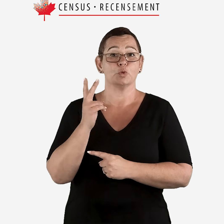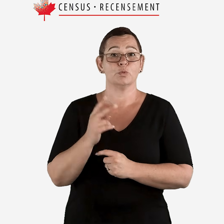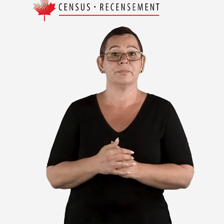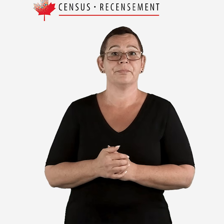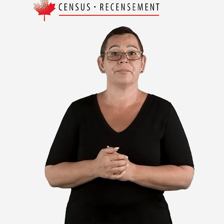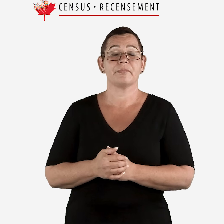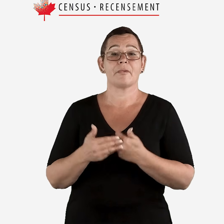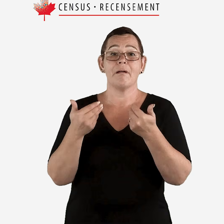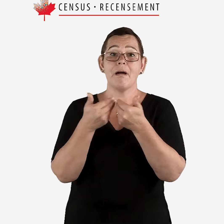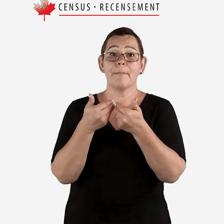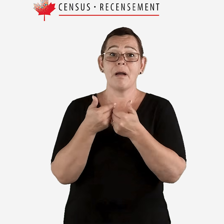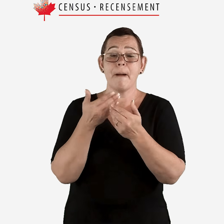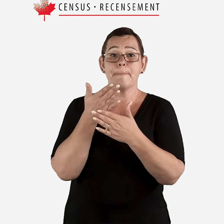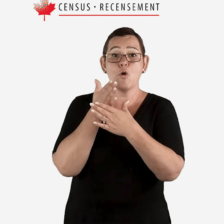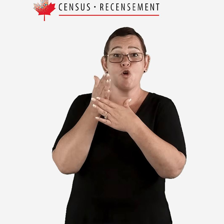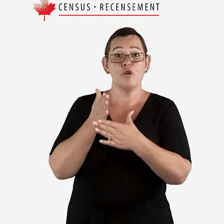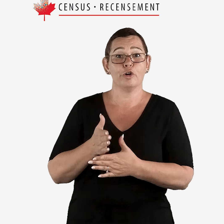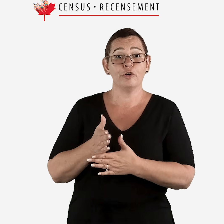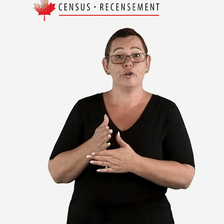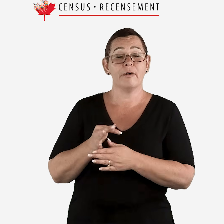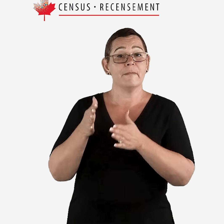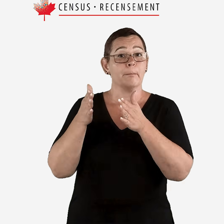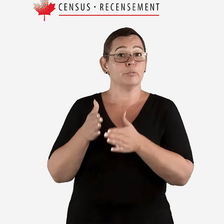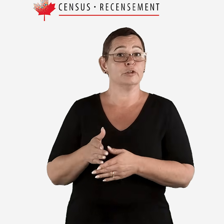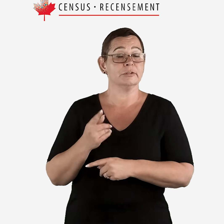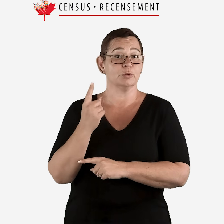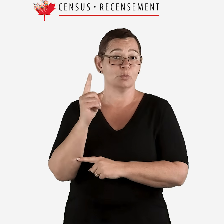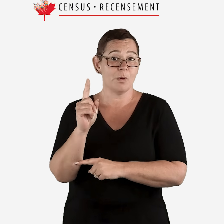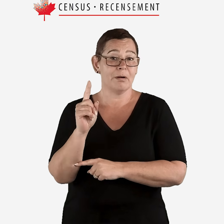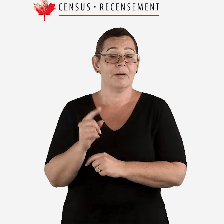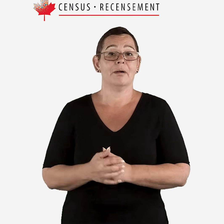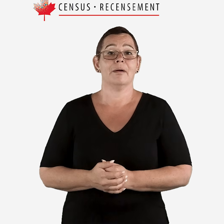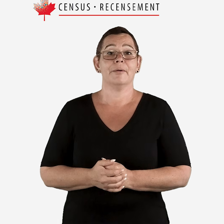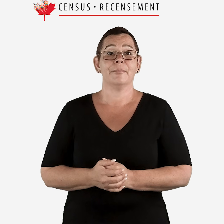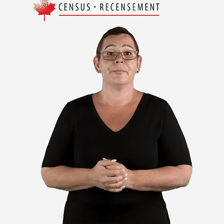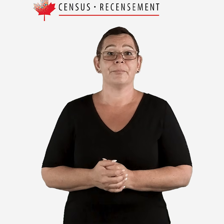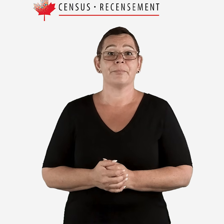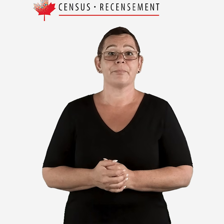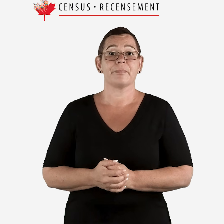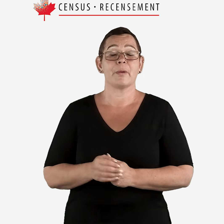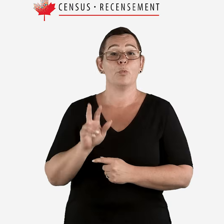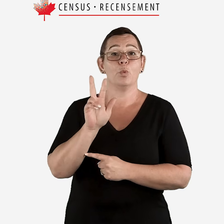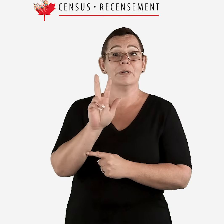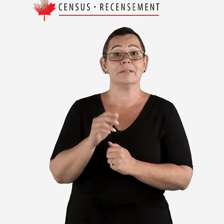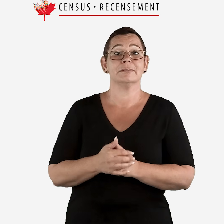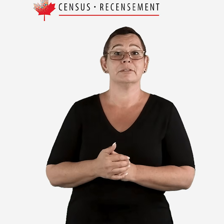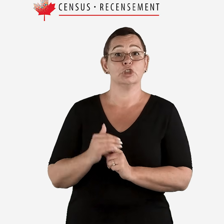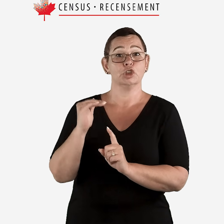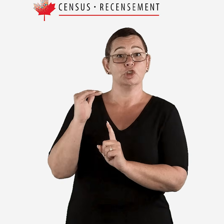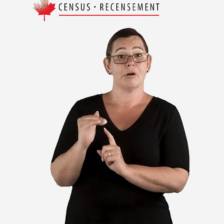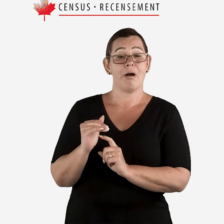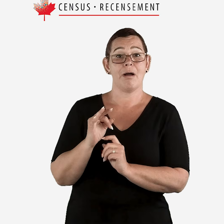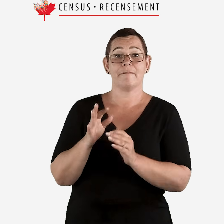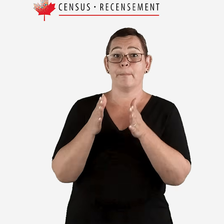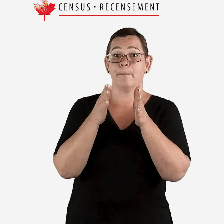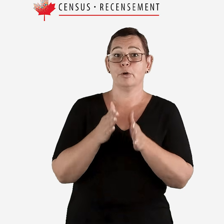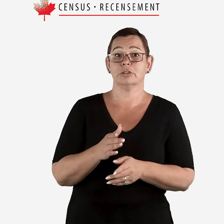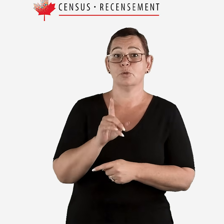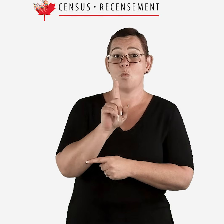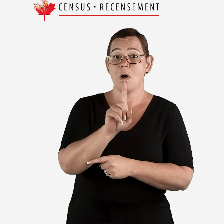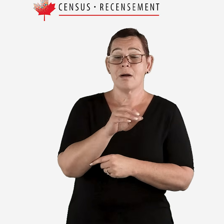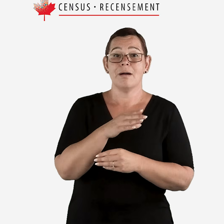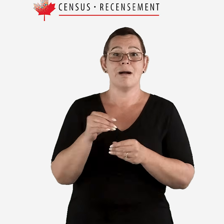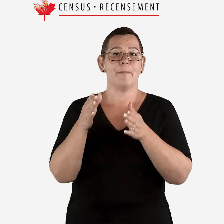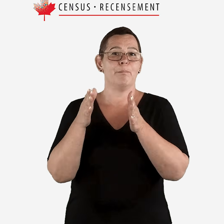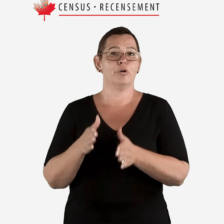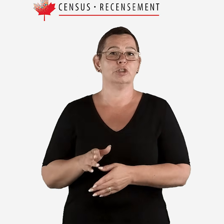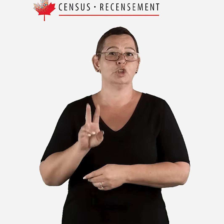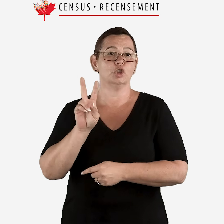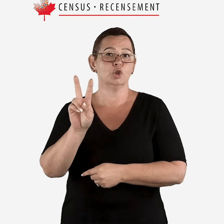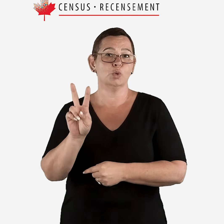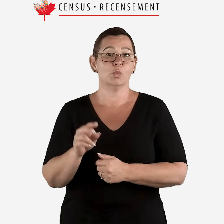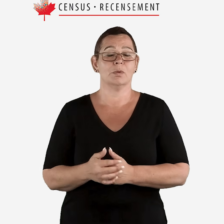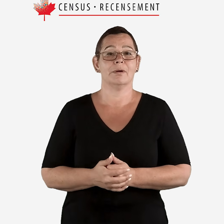Response option 2: Common-law partner of Person 1 Response option 3: Child of Person 1 and Person 2